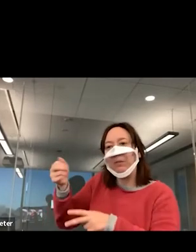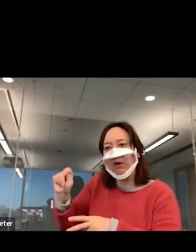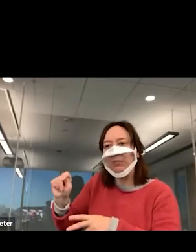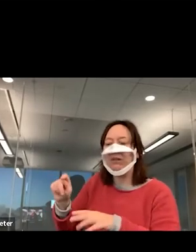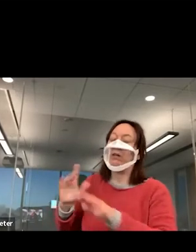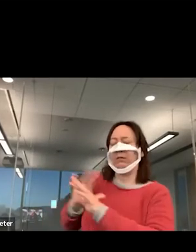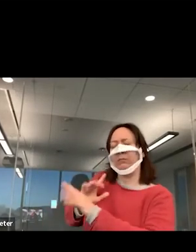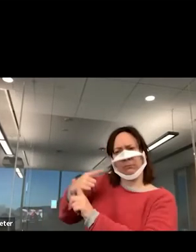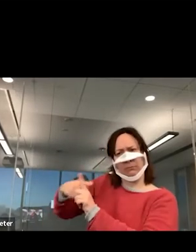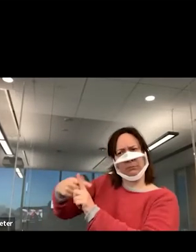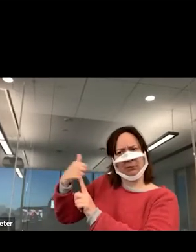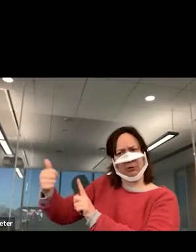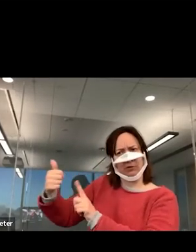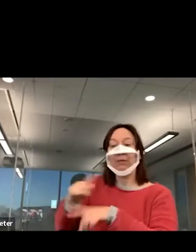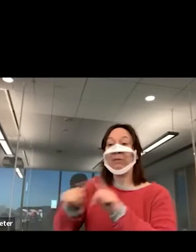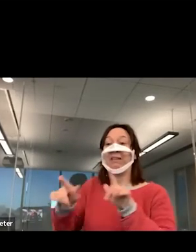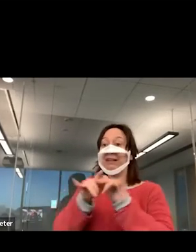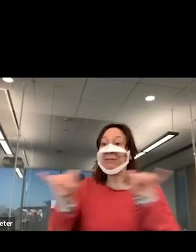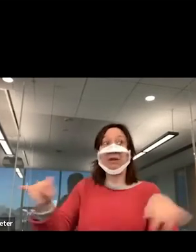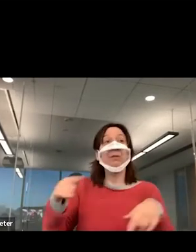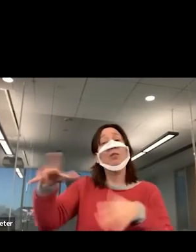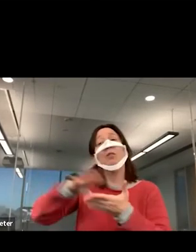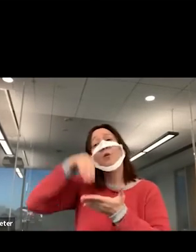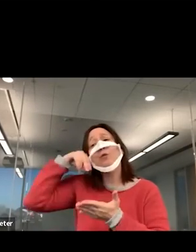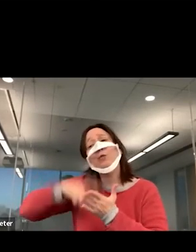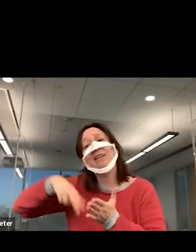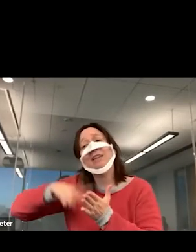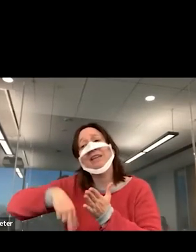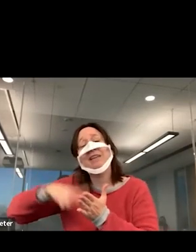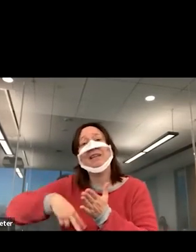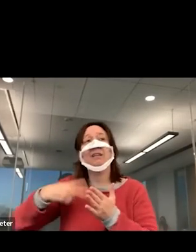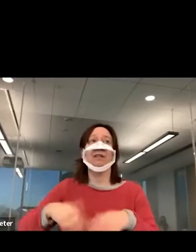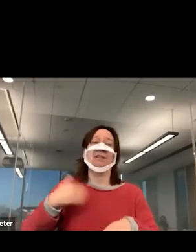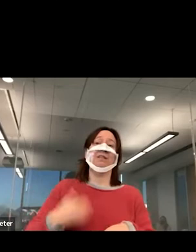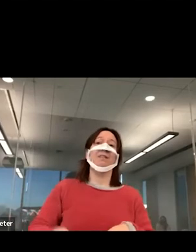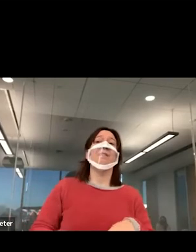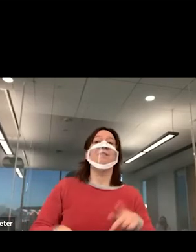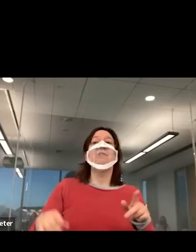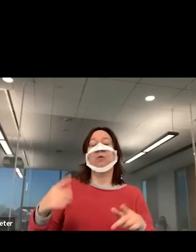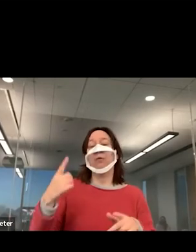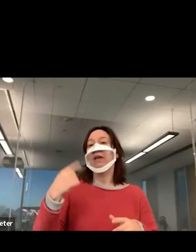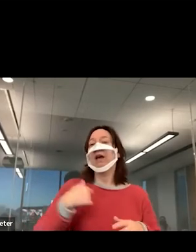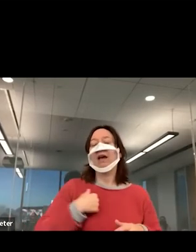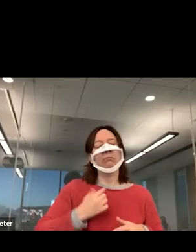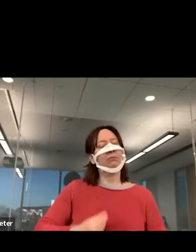good then i'll tell you the major joyous thing i i'll tell you i couldn't have been happier the day